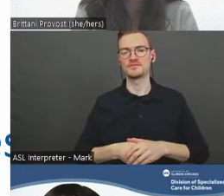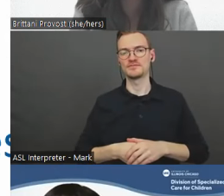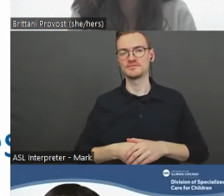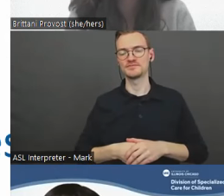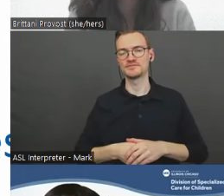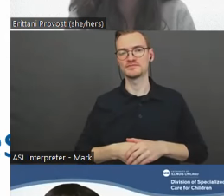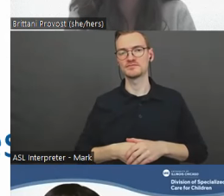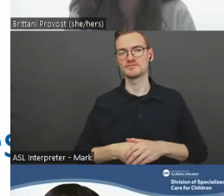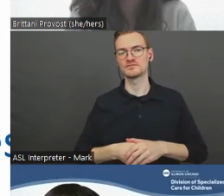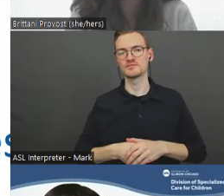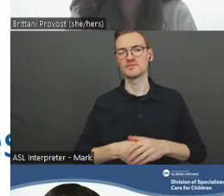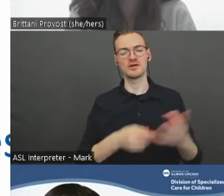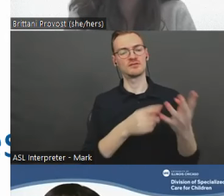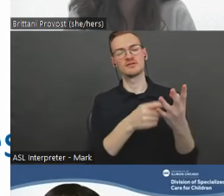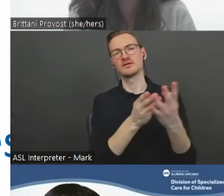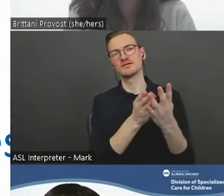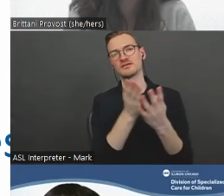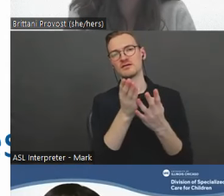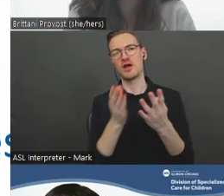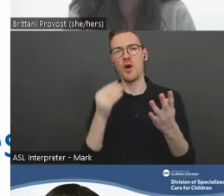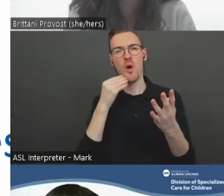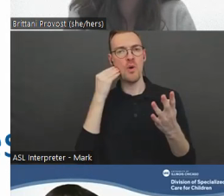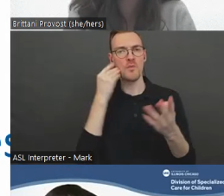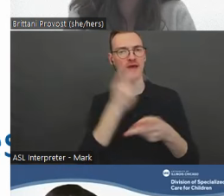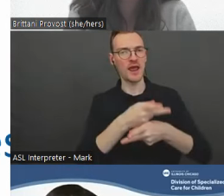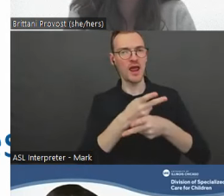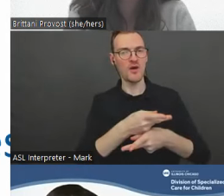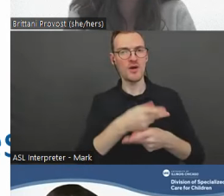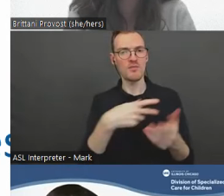We also have our Home Care Program, this is for children or youth that are in need